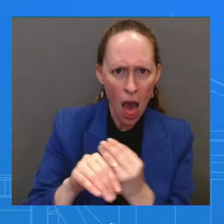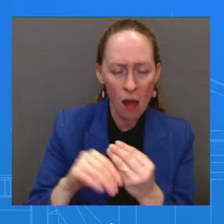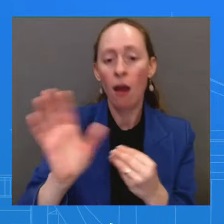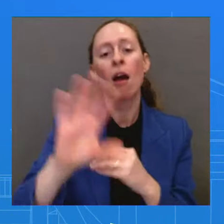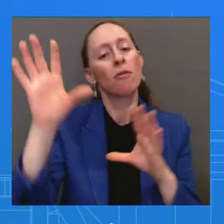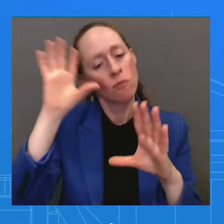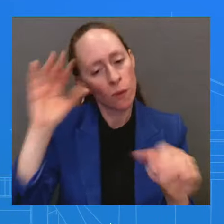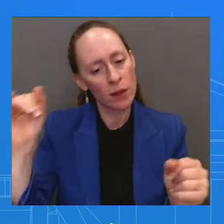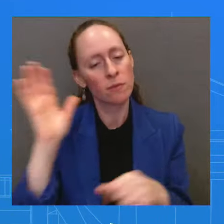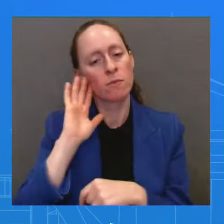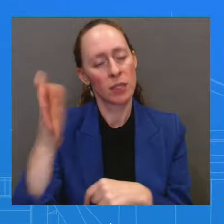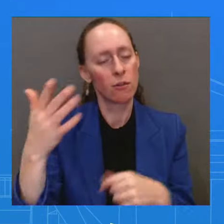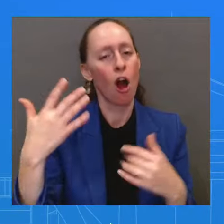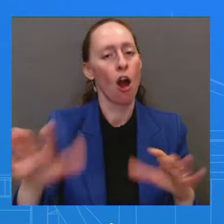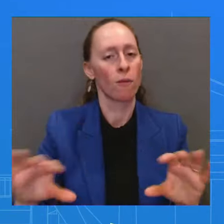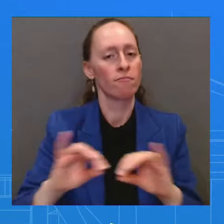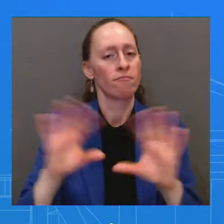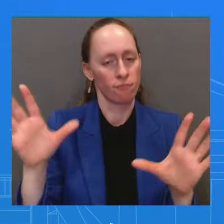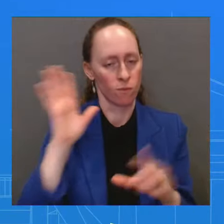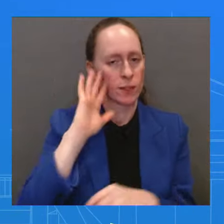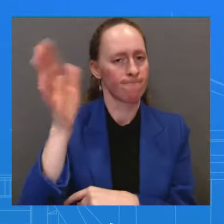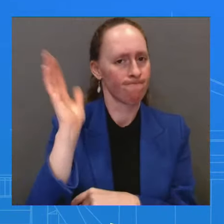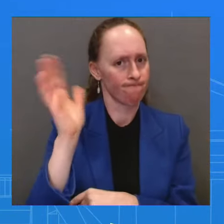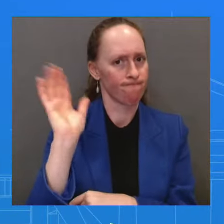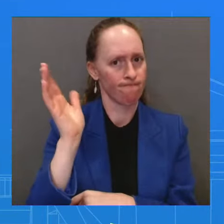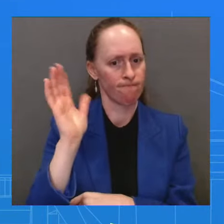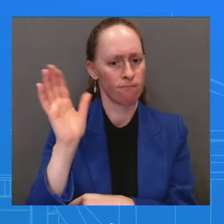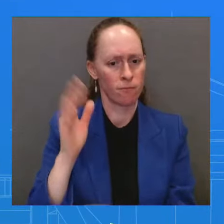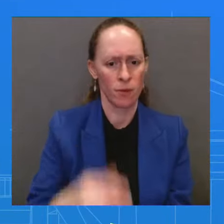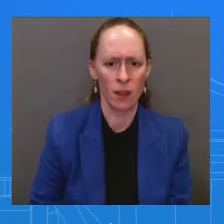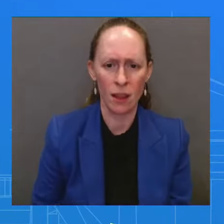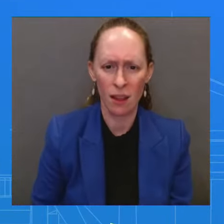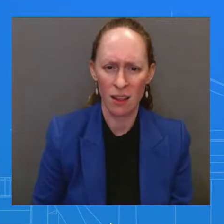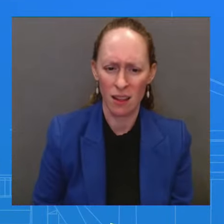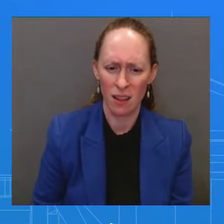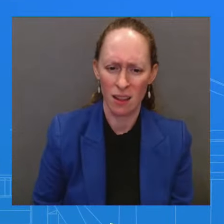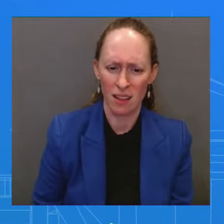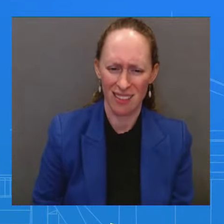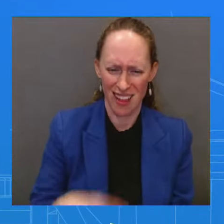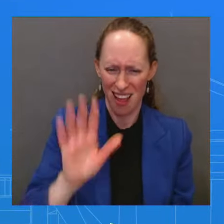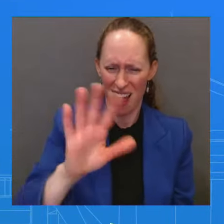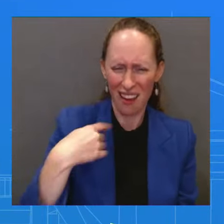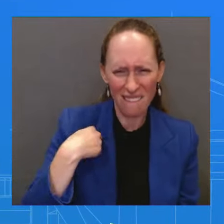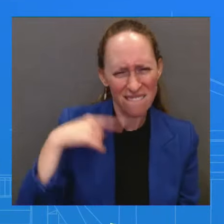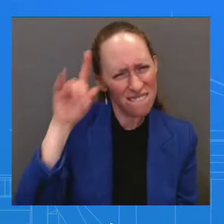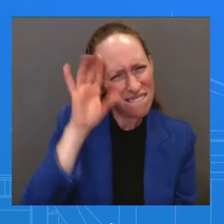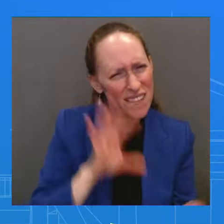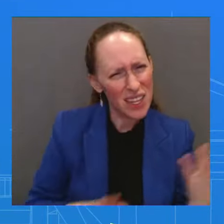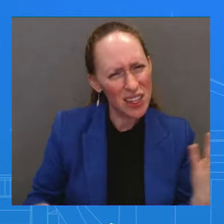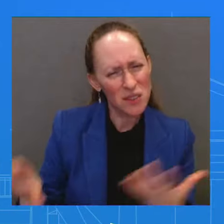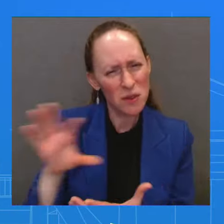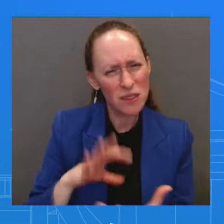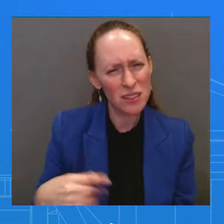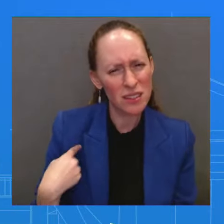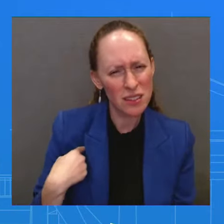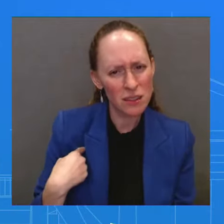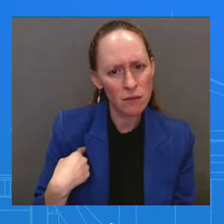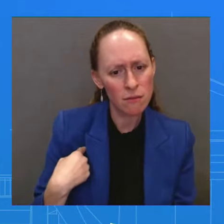I'm going let him speak to this. The Press: I guess I'm confused because the President -- you -- we said here that the President was confident that the aid would continue. But today, the President himself conceded